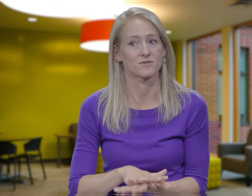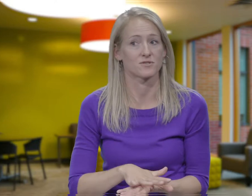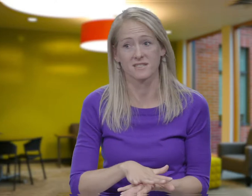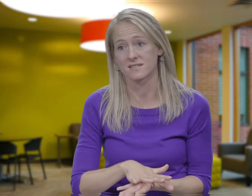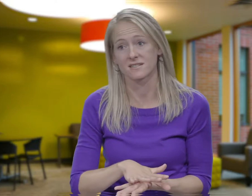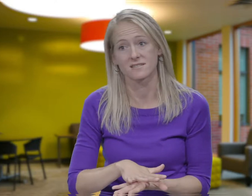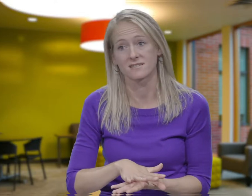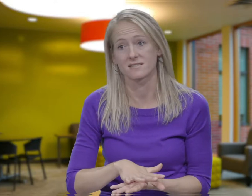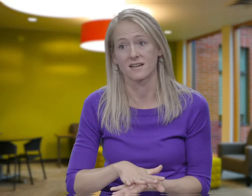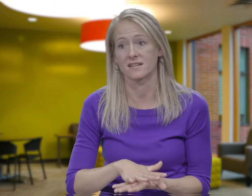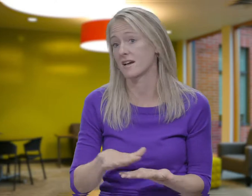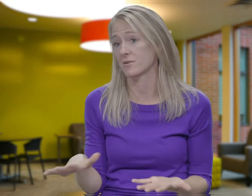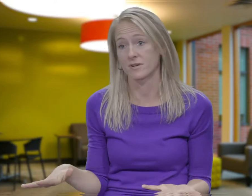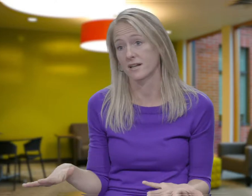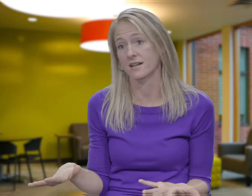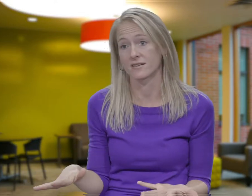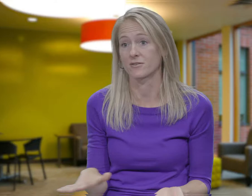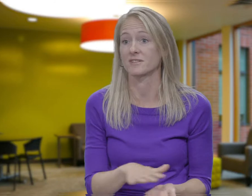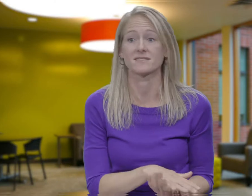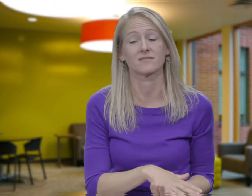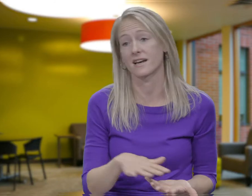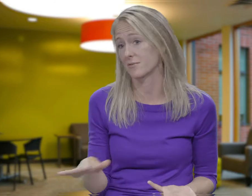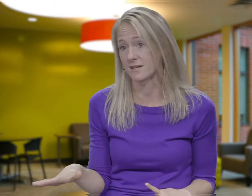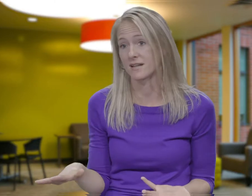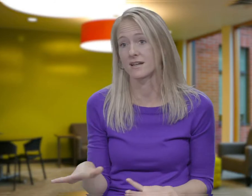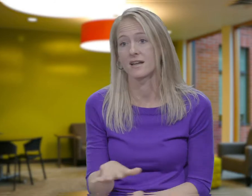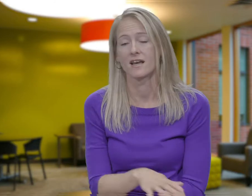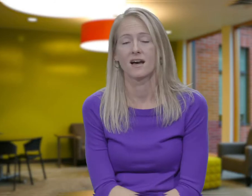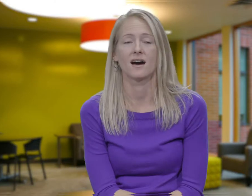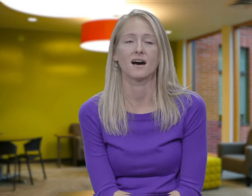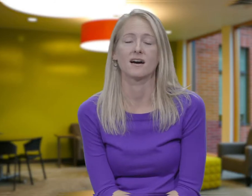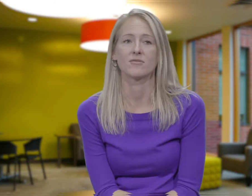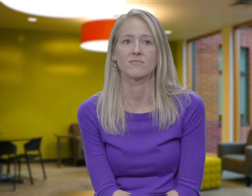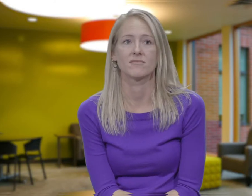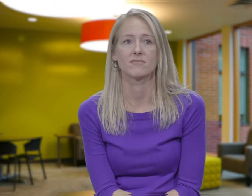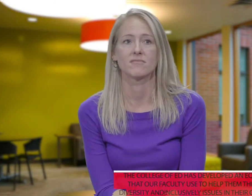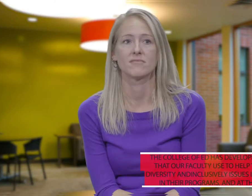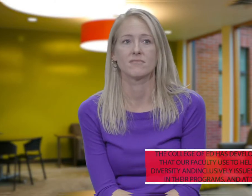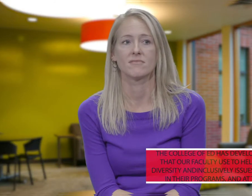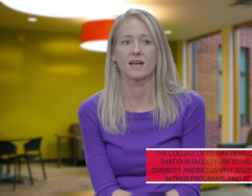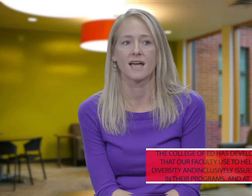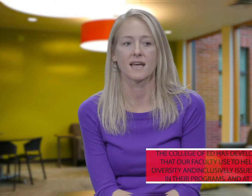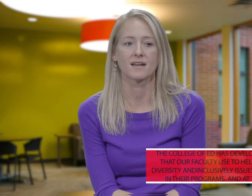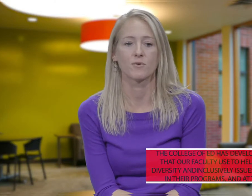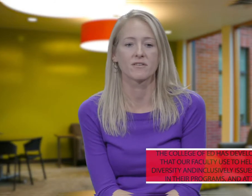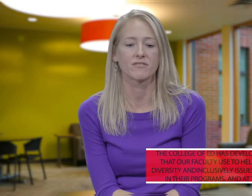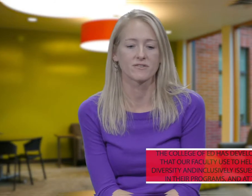or a lens of equity. And one of the first things I remember when I was walking